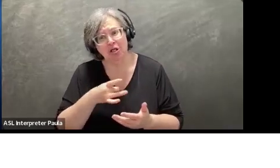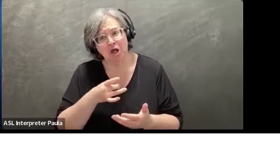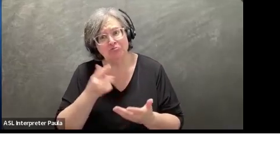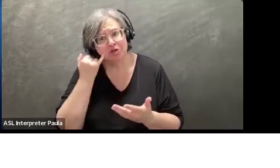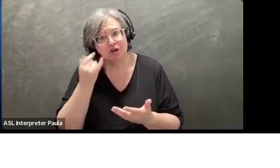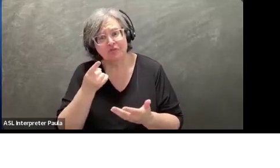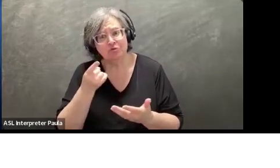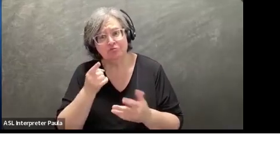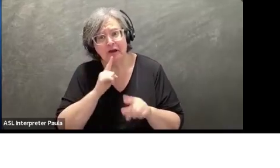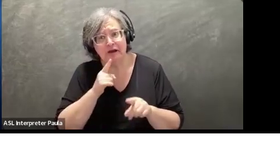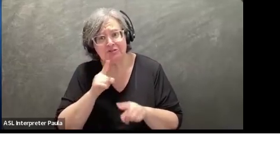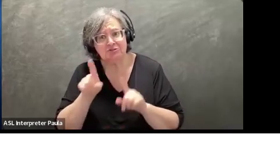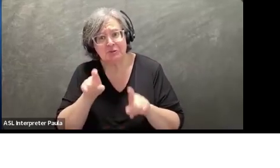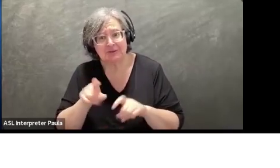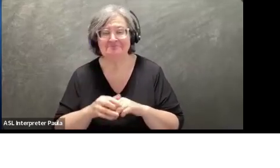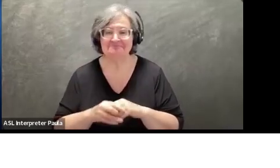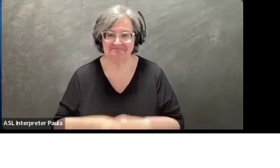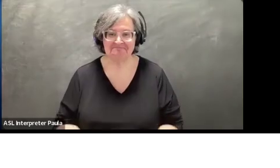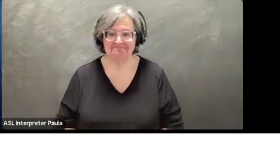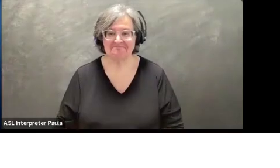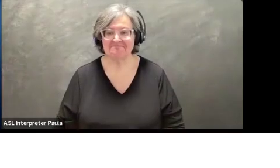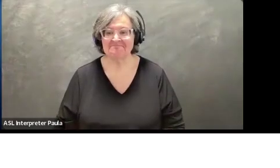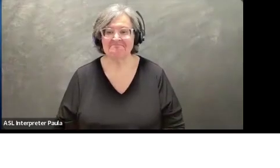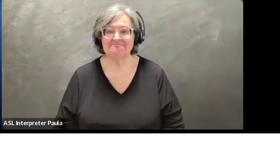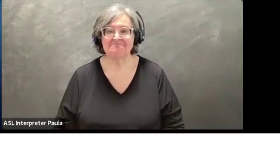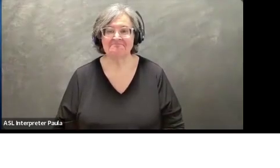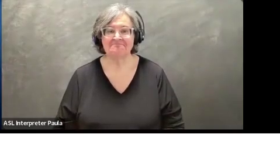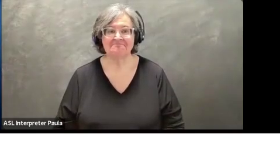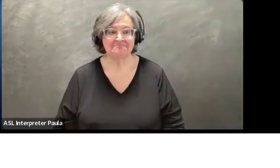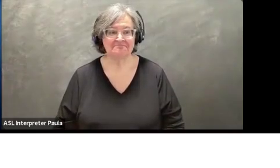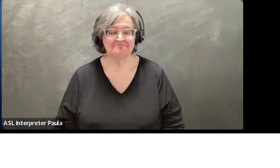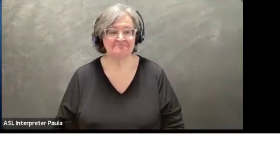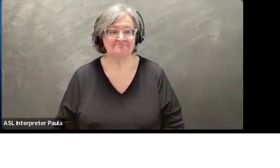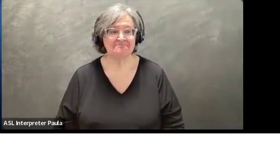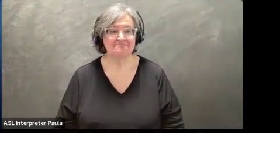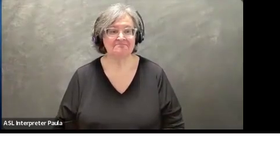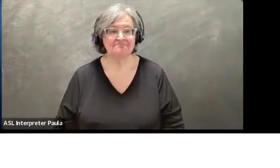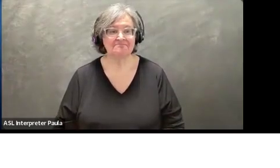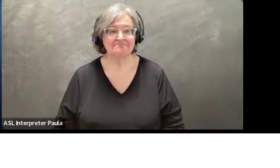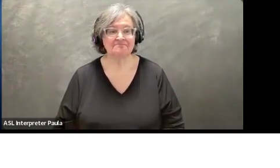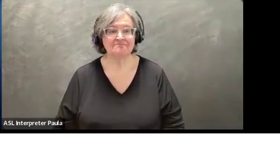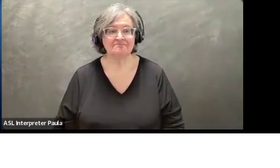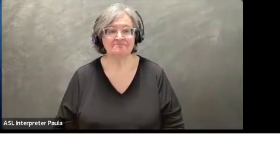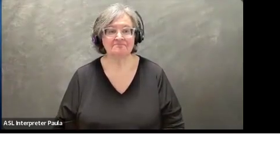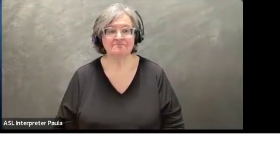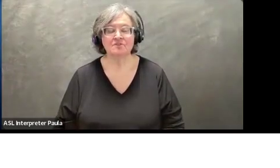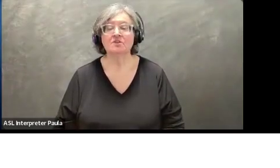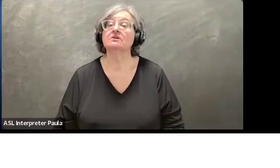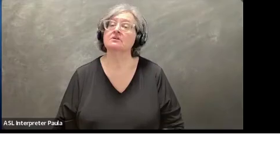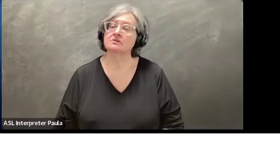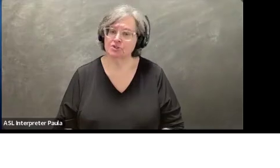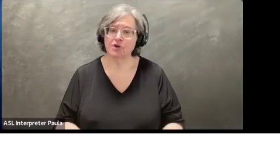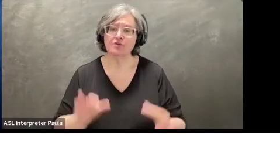polls. So regarding feedback and follow up, we would love to hear